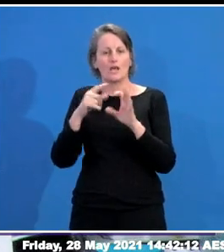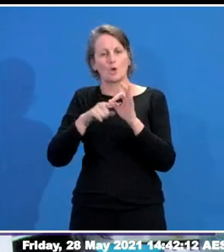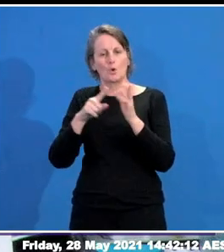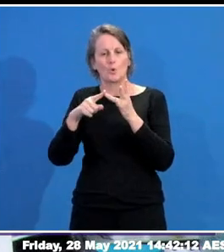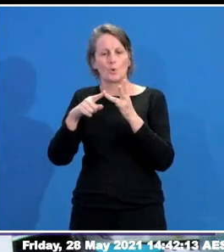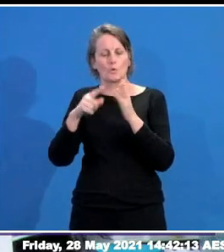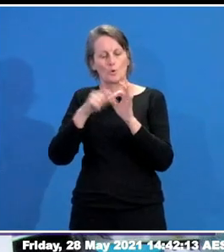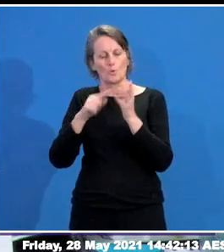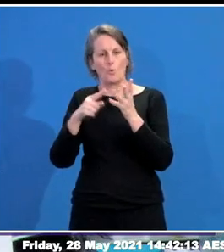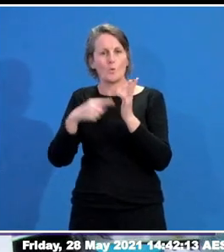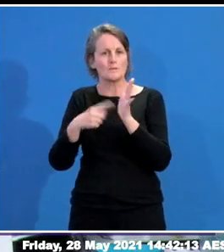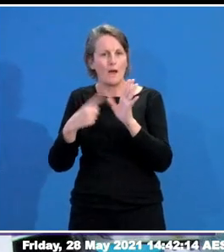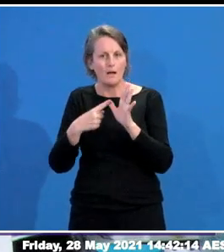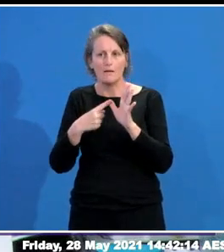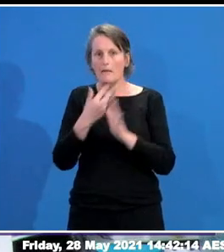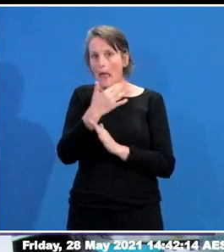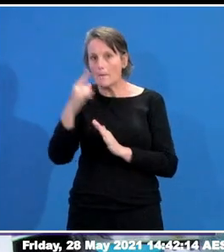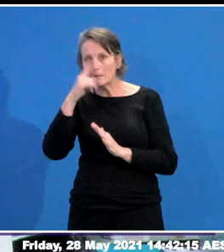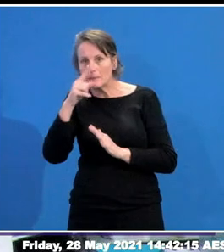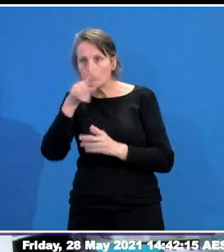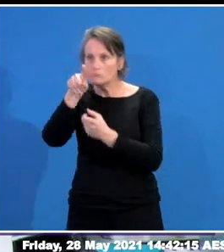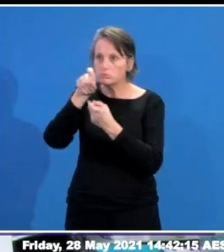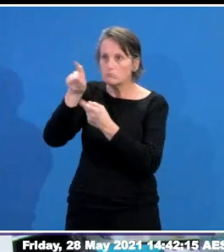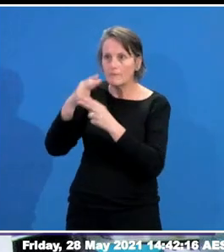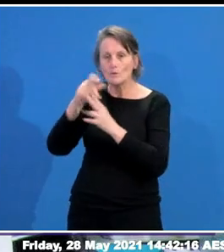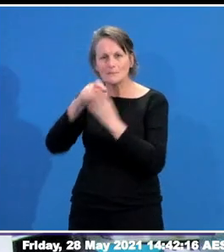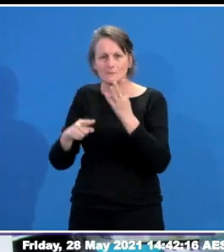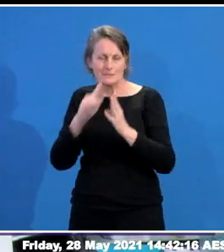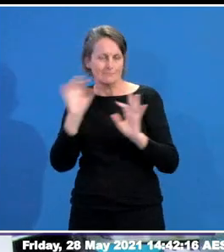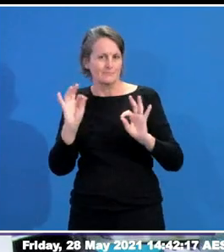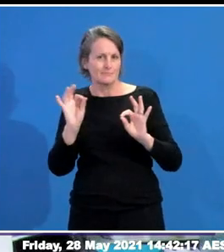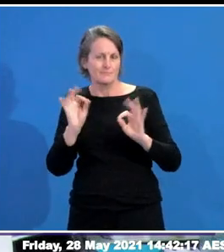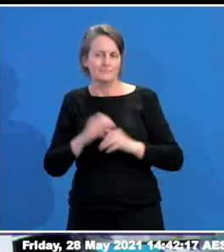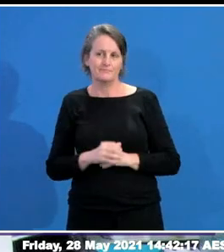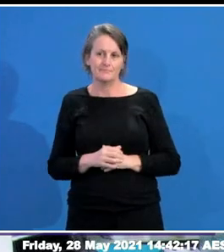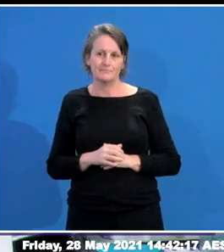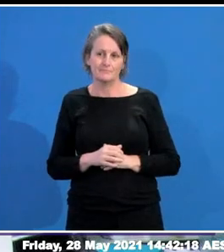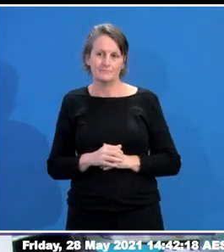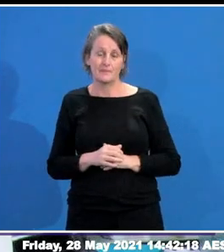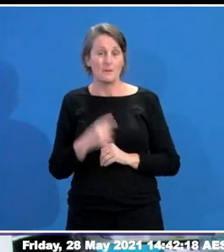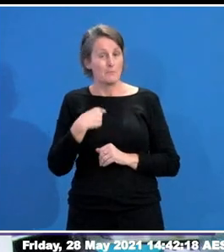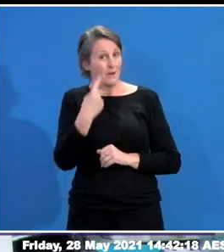They encourage involvement and I see examples in the sector of